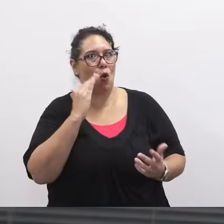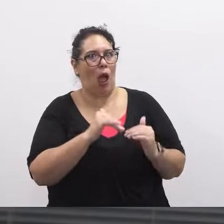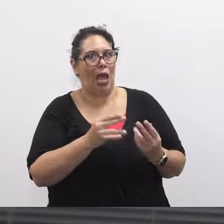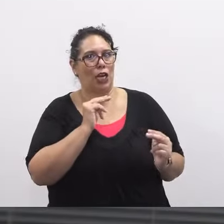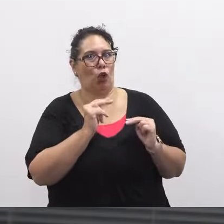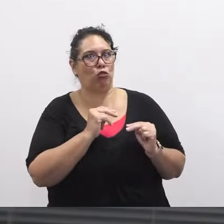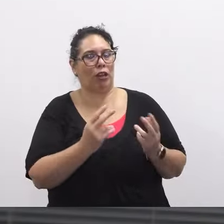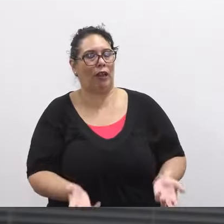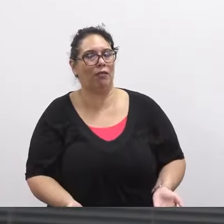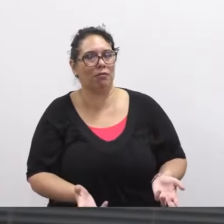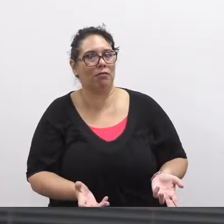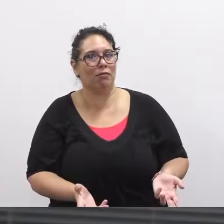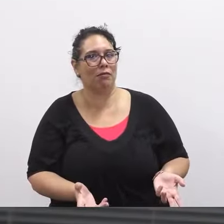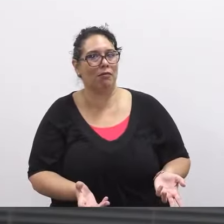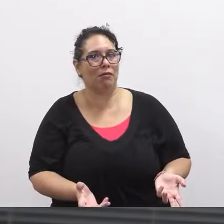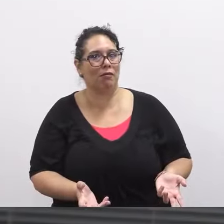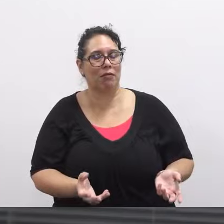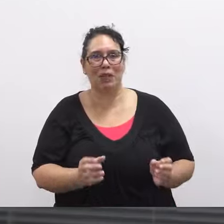but when there's no back and forth,